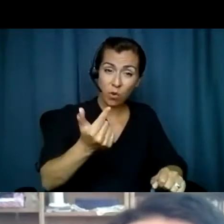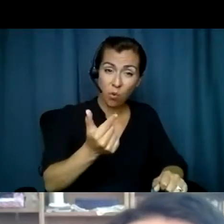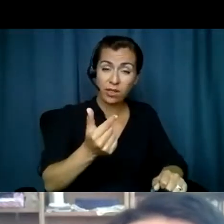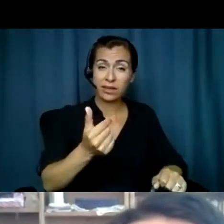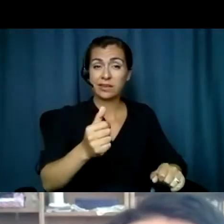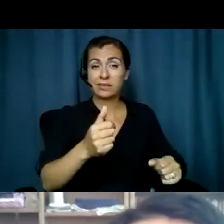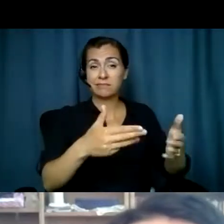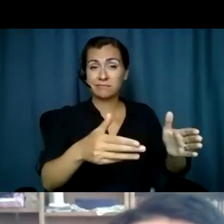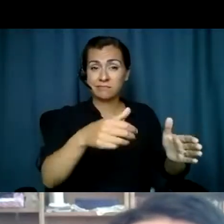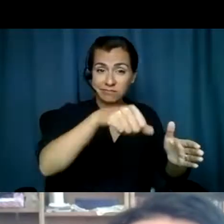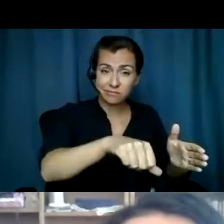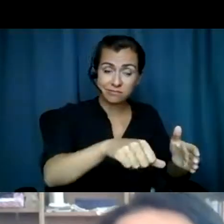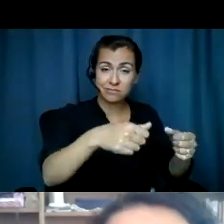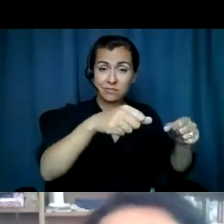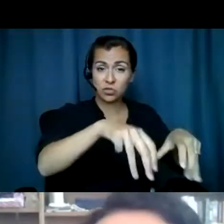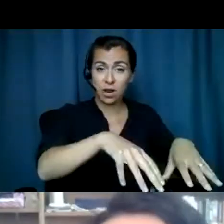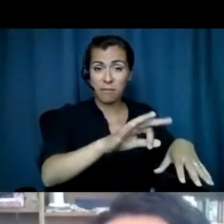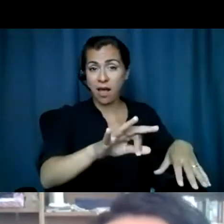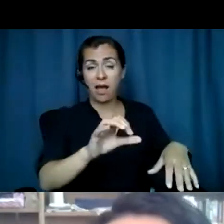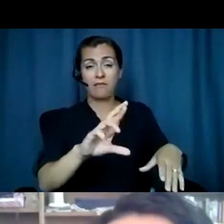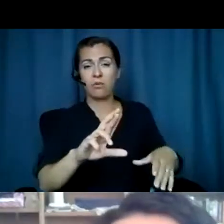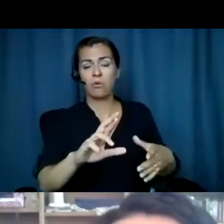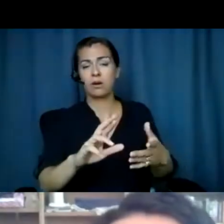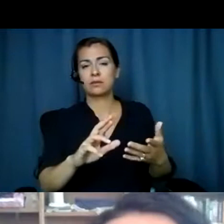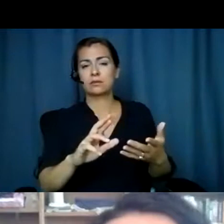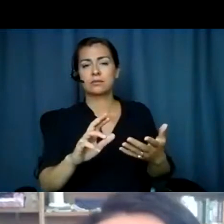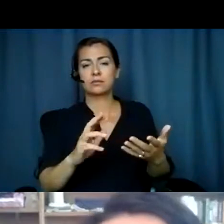how can we make sure the disability population is empowered